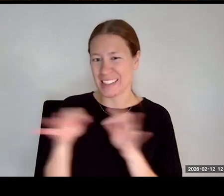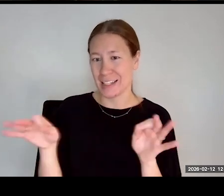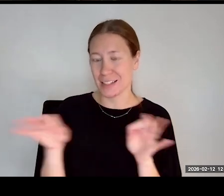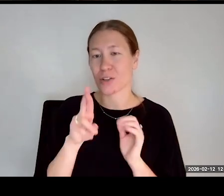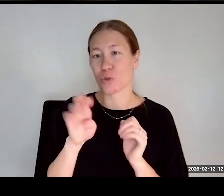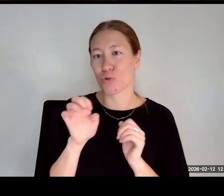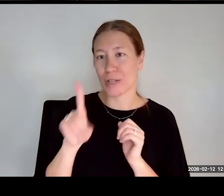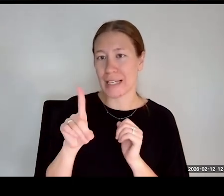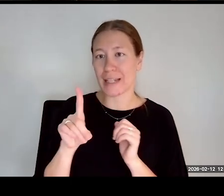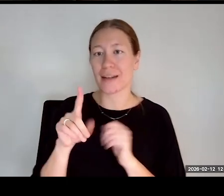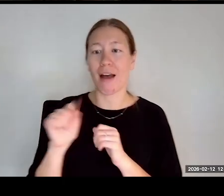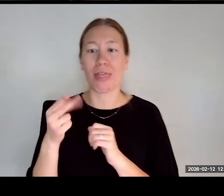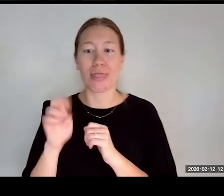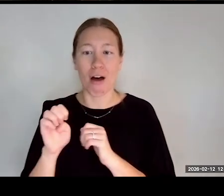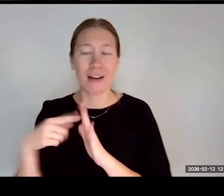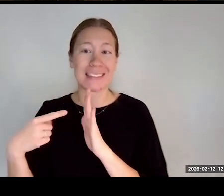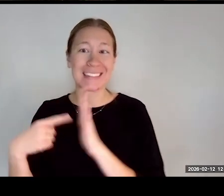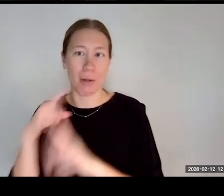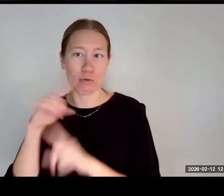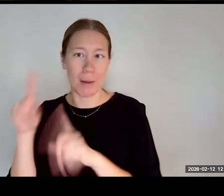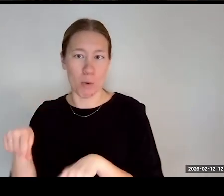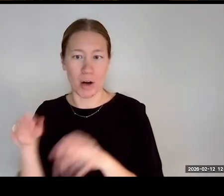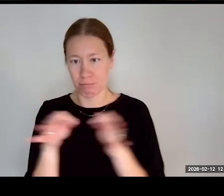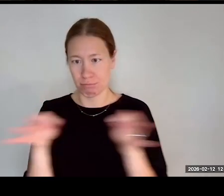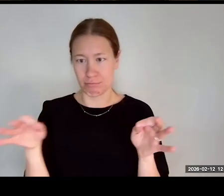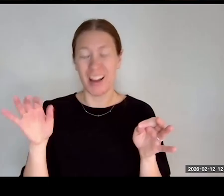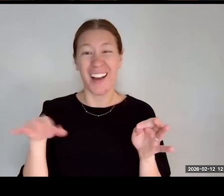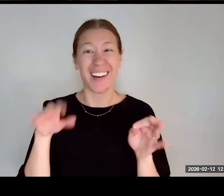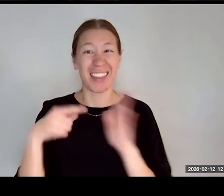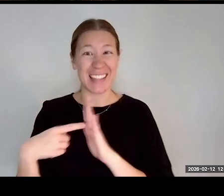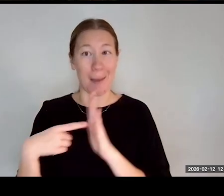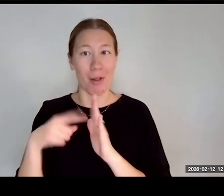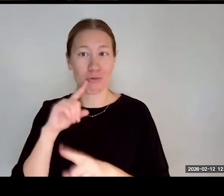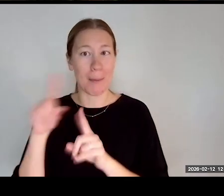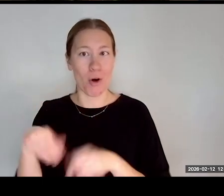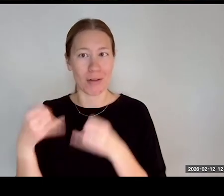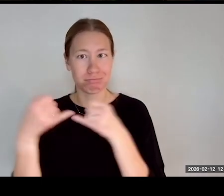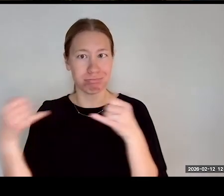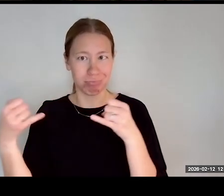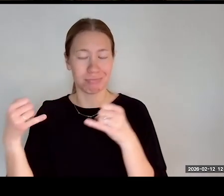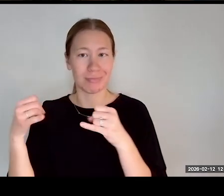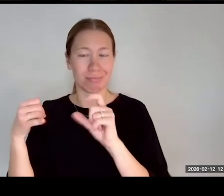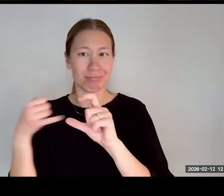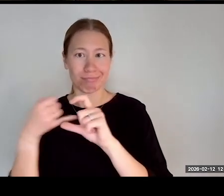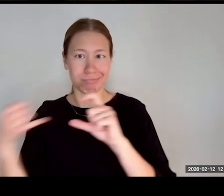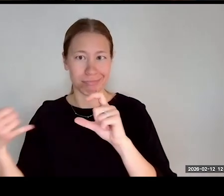So it actually describes what the link is going to redirect to. People who visually engage with documents are going to look for these visual cues